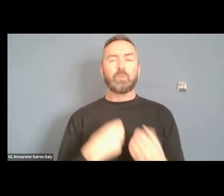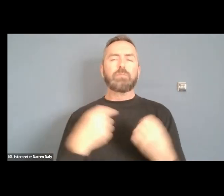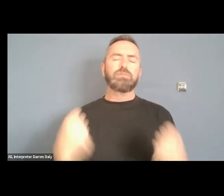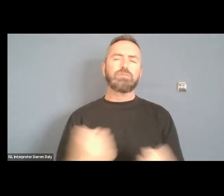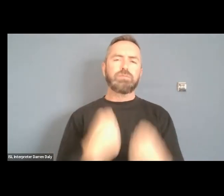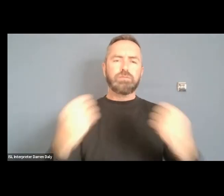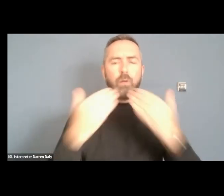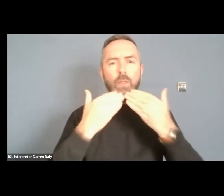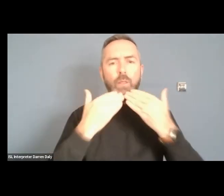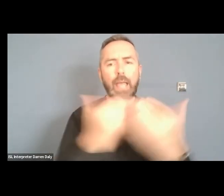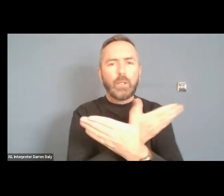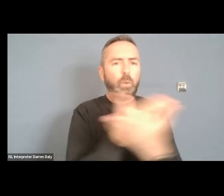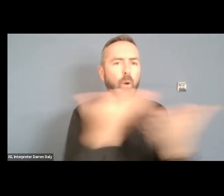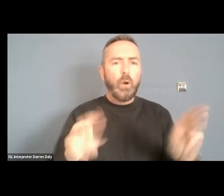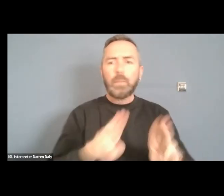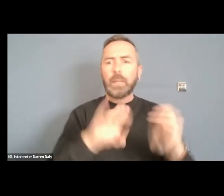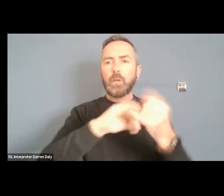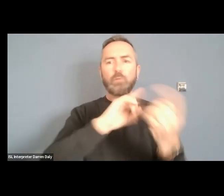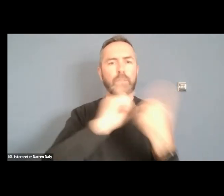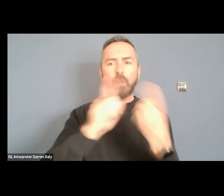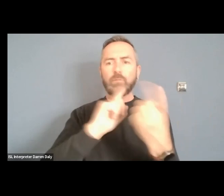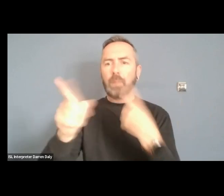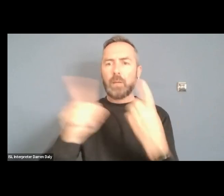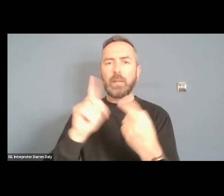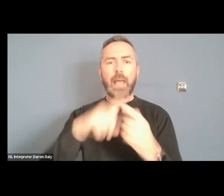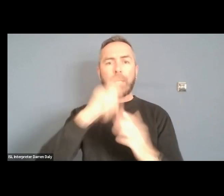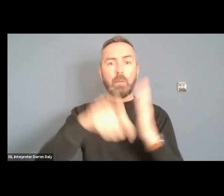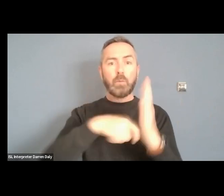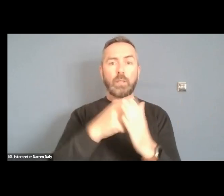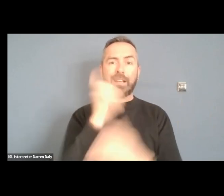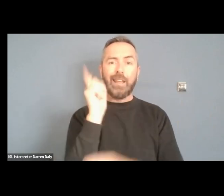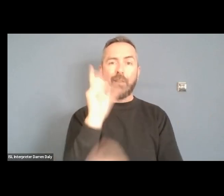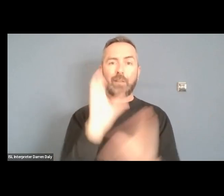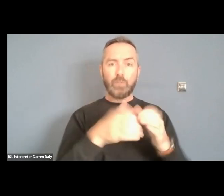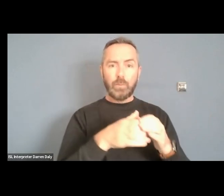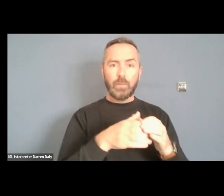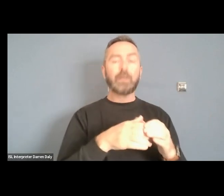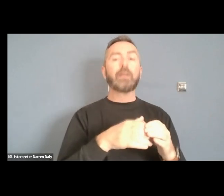responded to the survey, to our project advisory group, to Ipsos for their help in